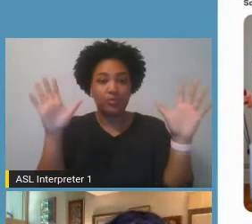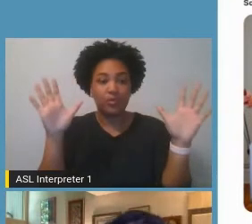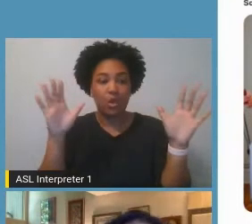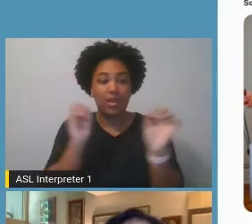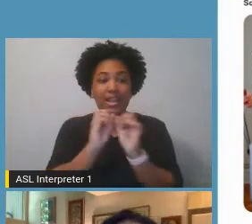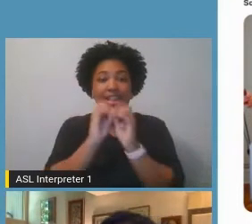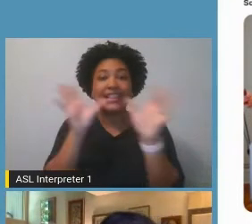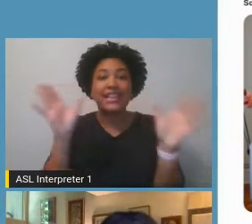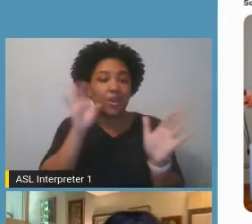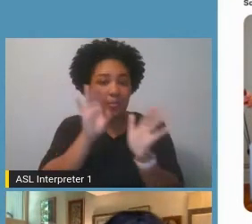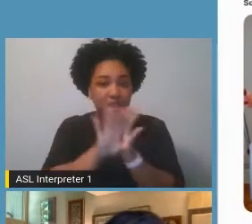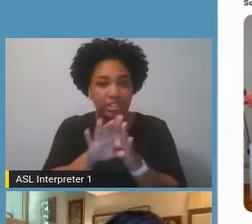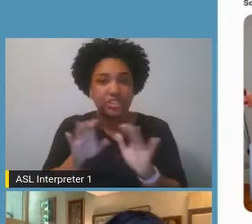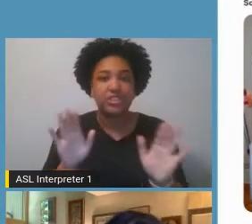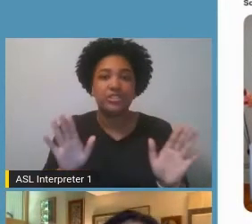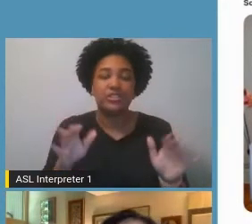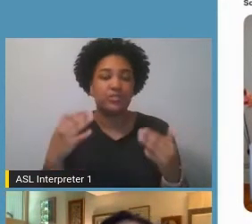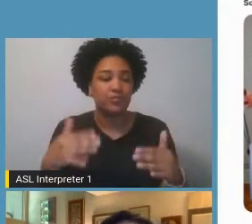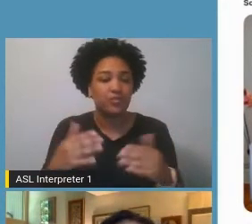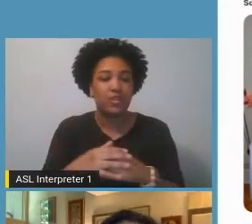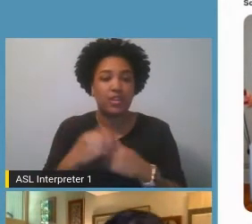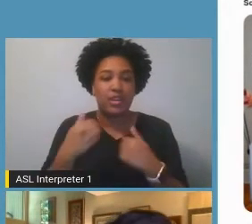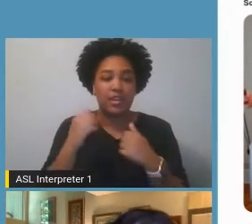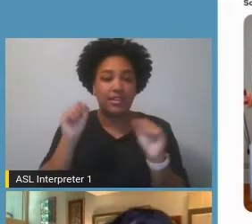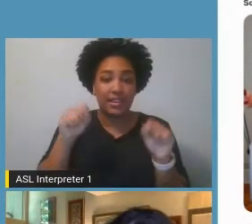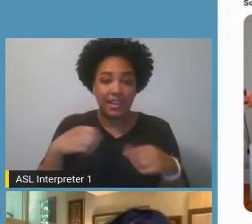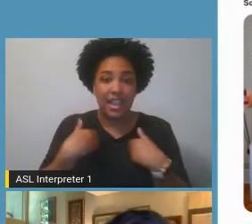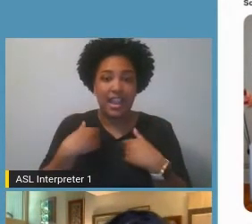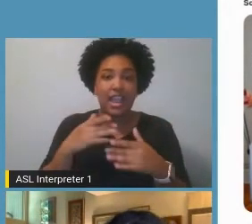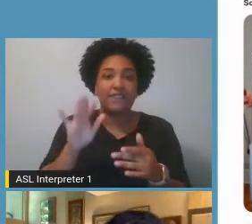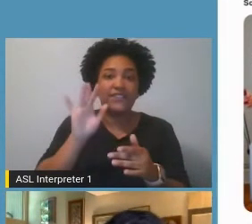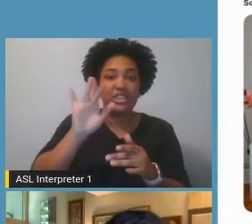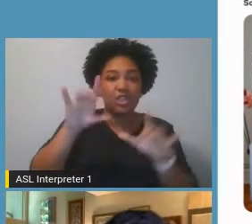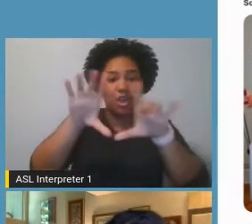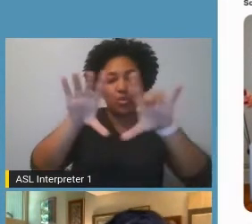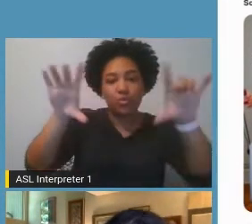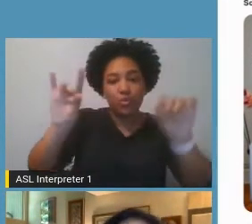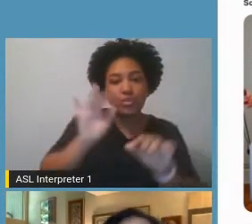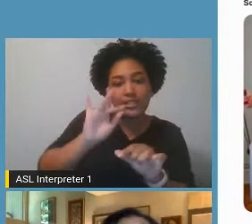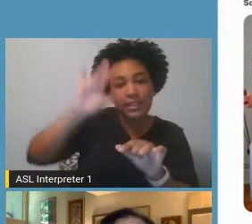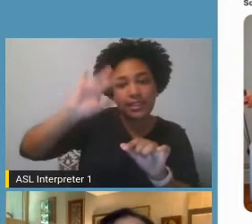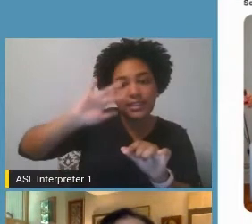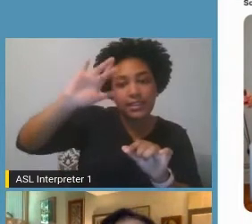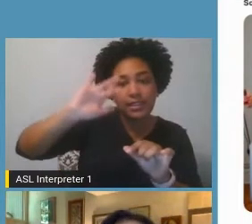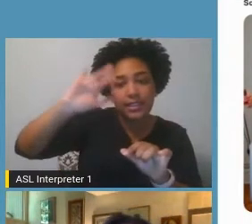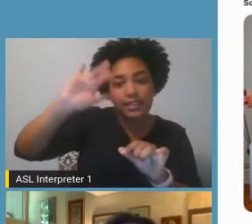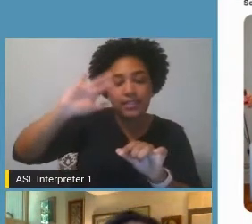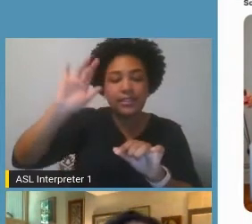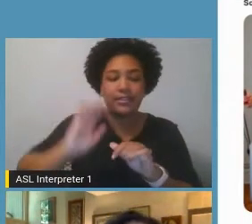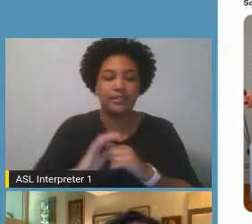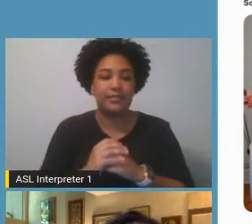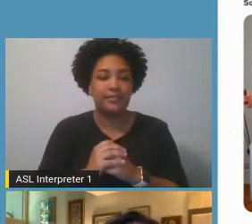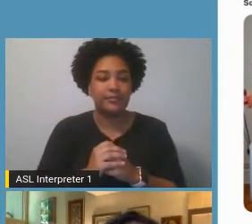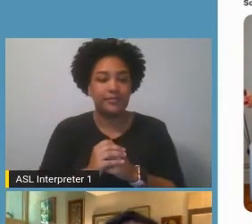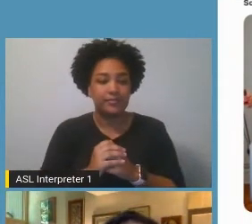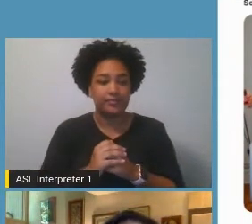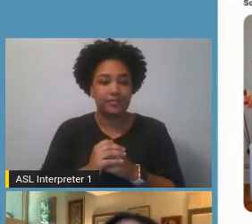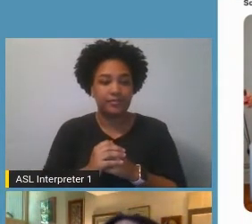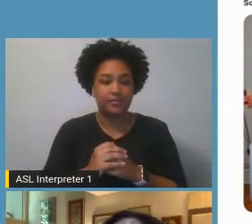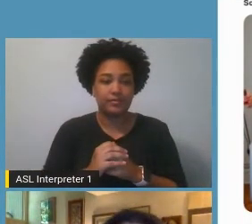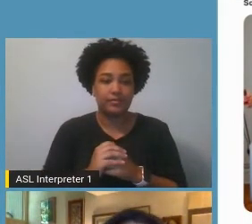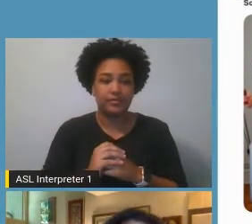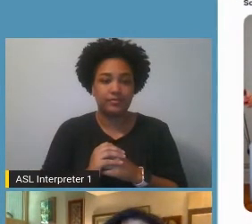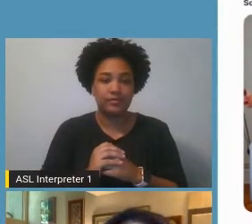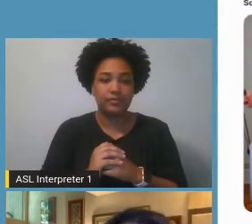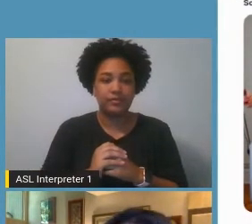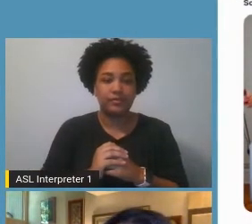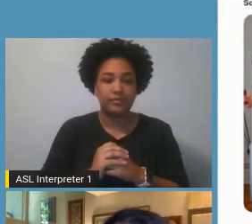have touchscreen, multimedia retrieval, it is shrinking our cultural and social boundaries, so